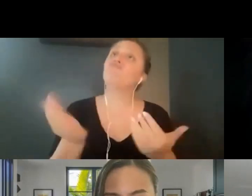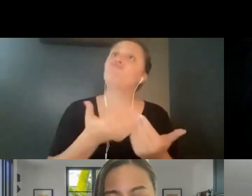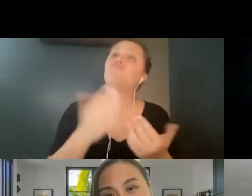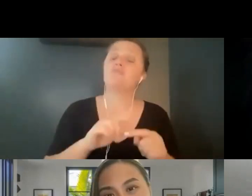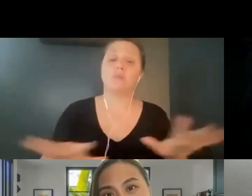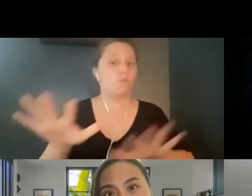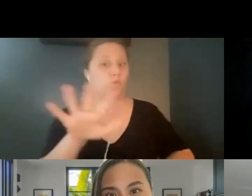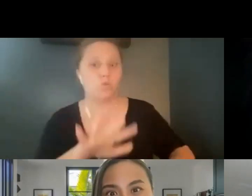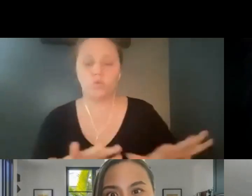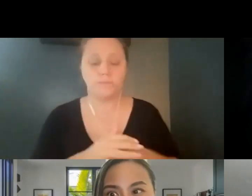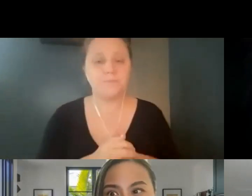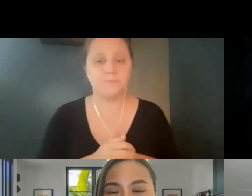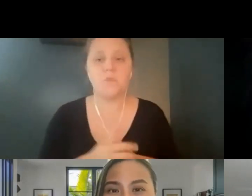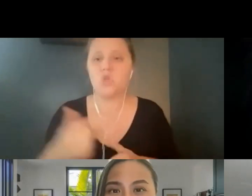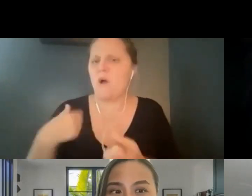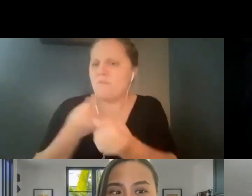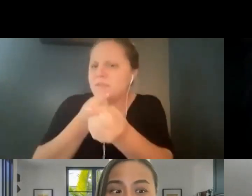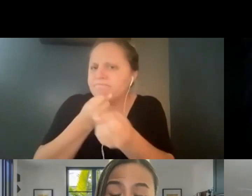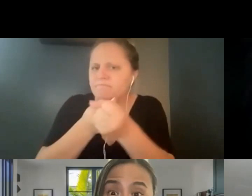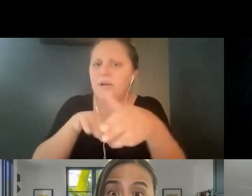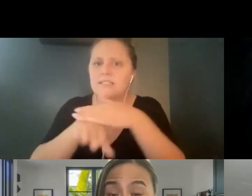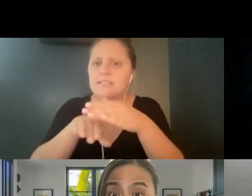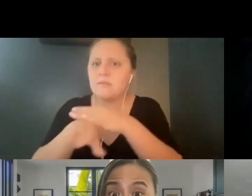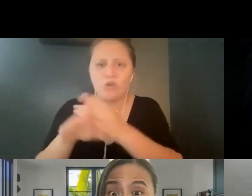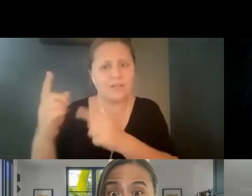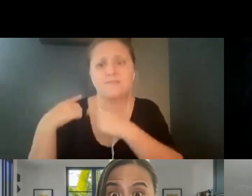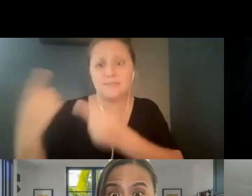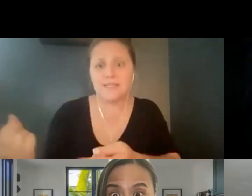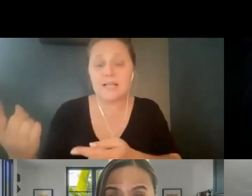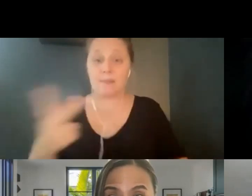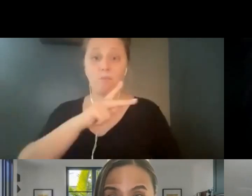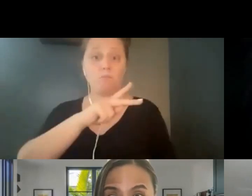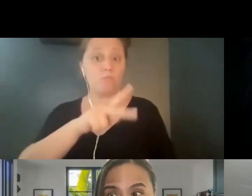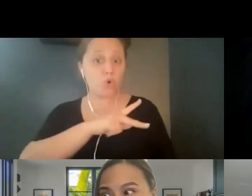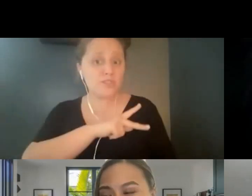champion for accessibility because personally like it matters to me!